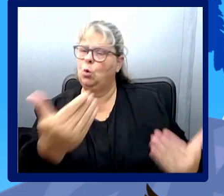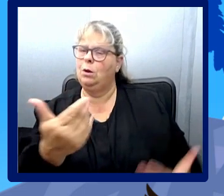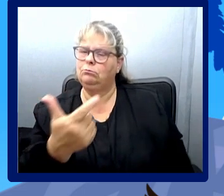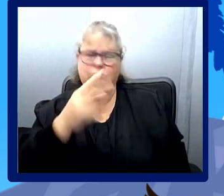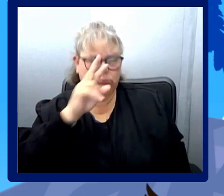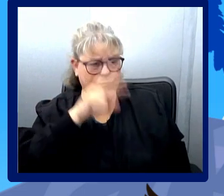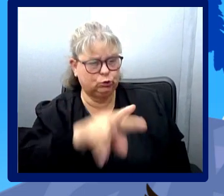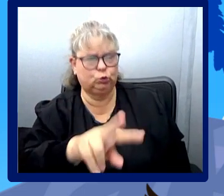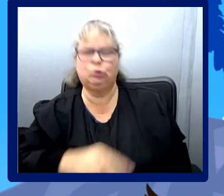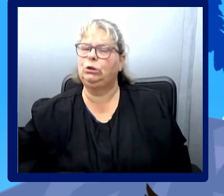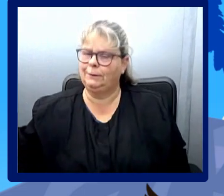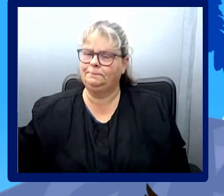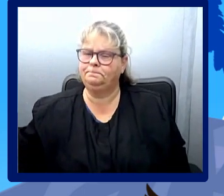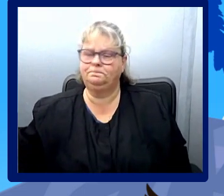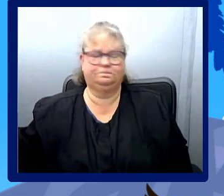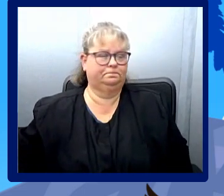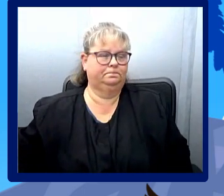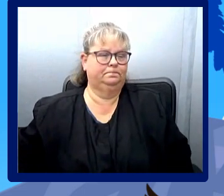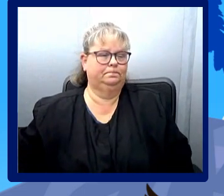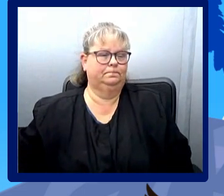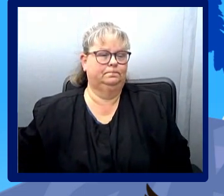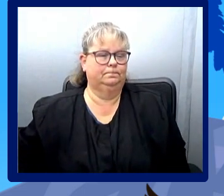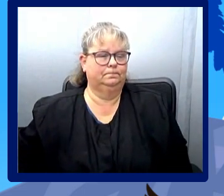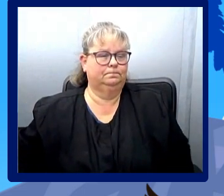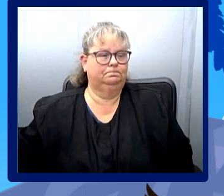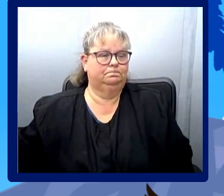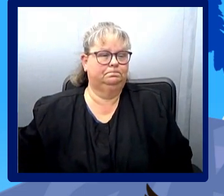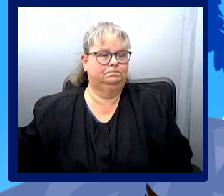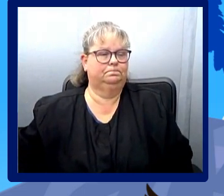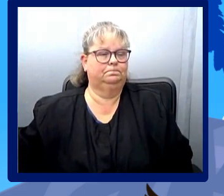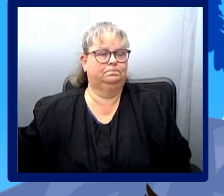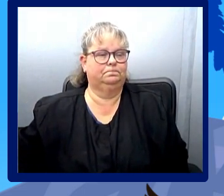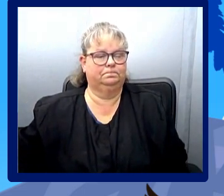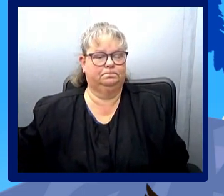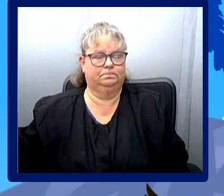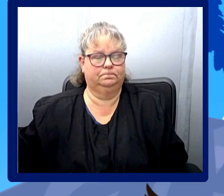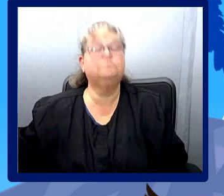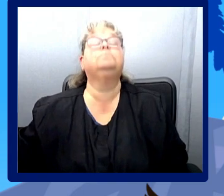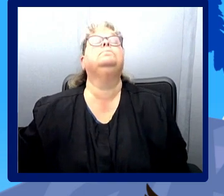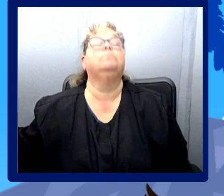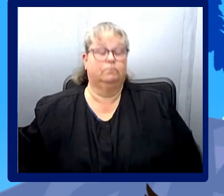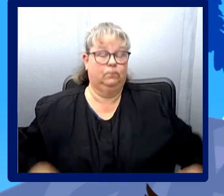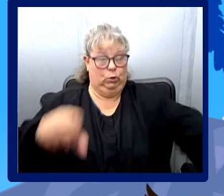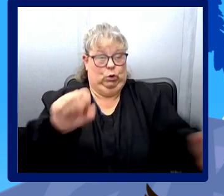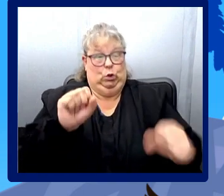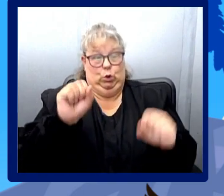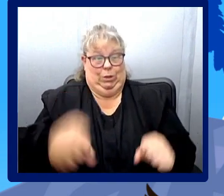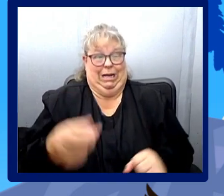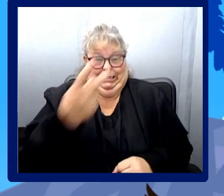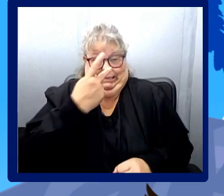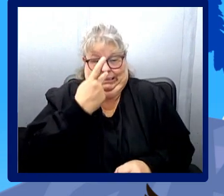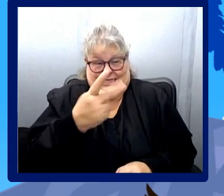right here are the nodes. These are the different nodes that we created and put into the Welcome Mat.